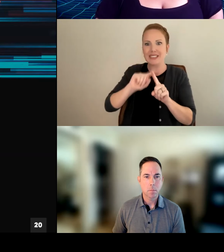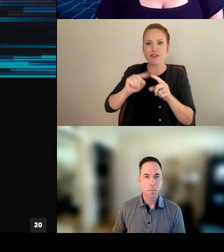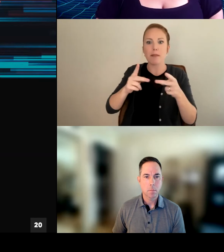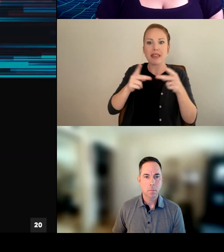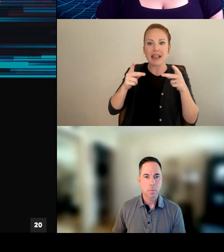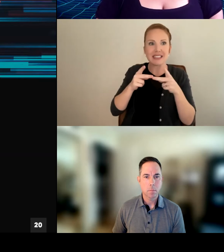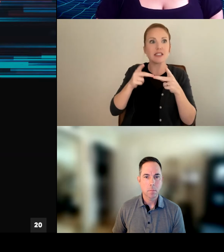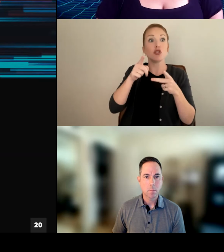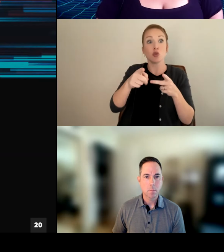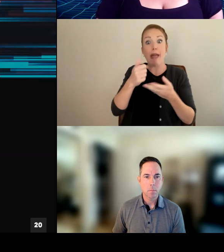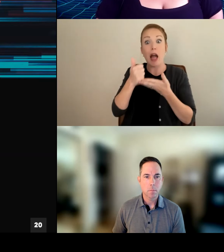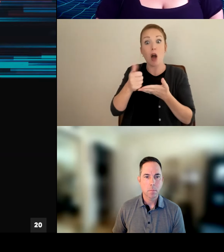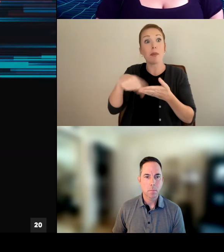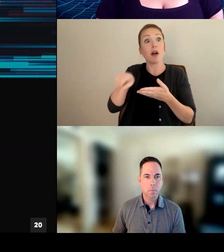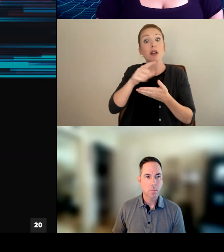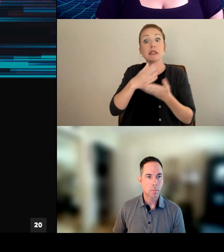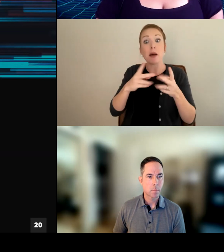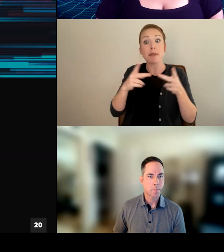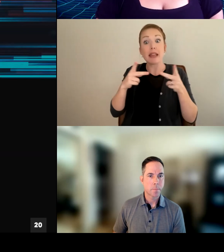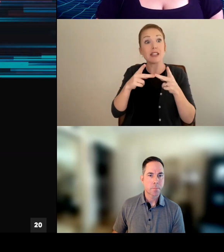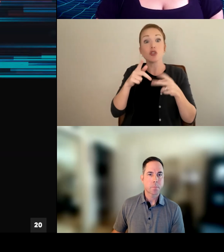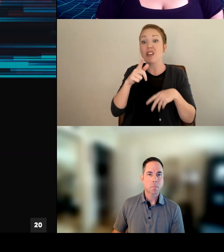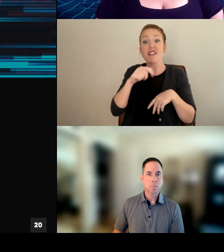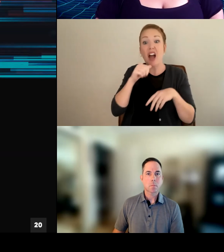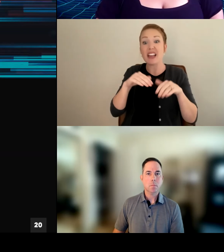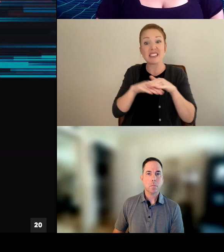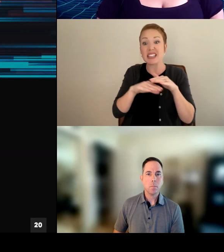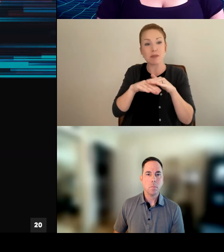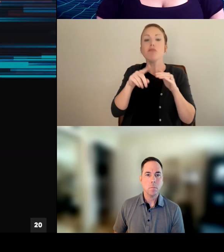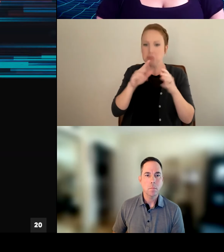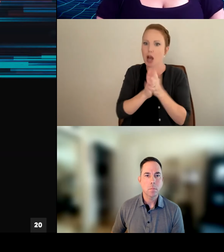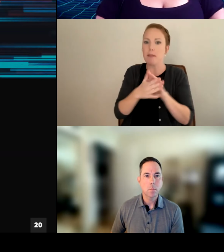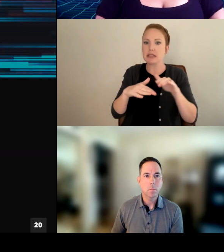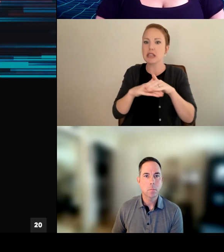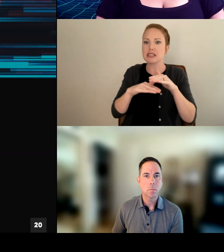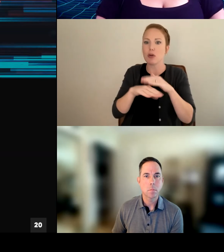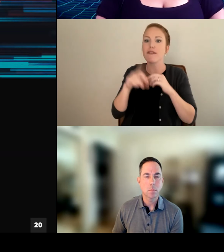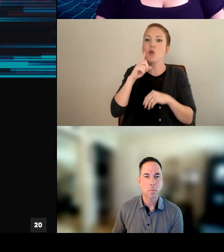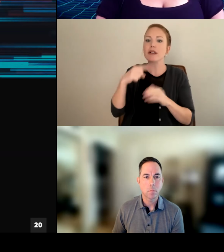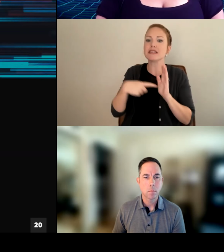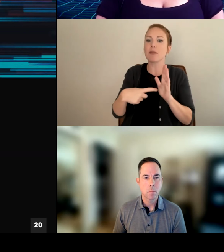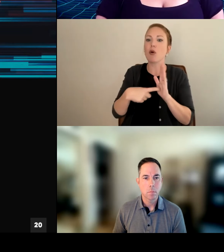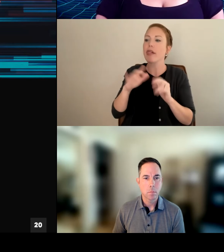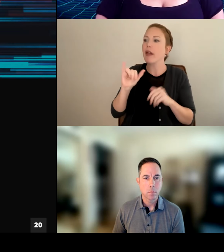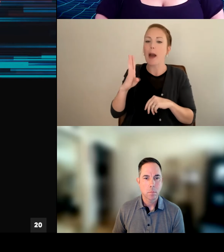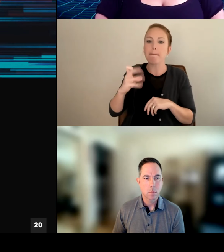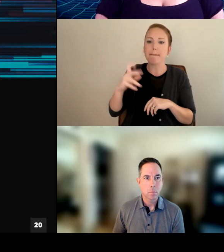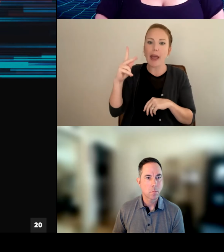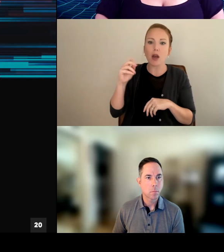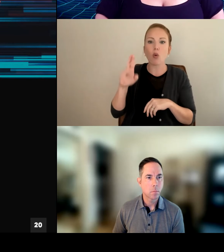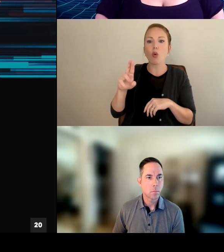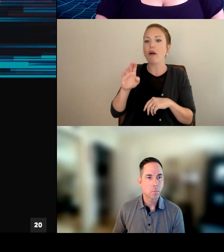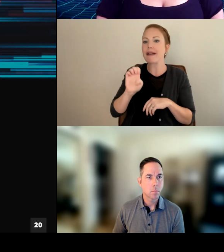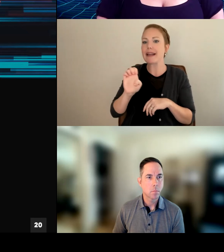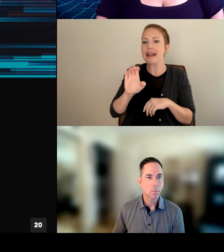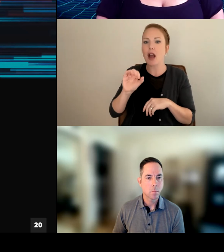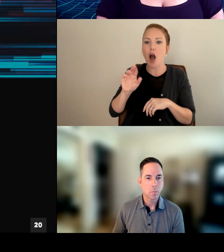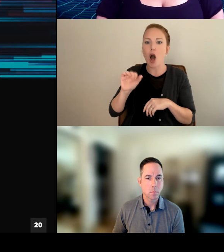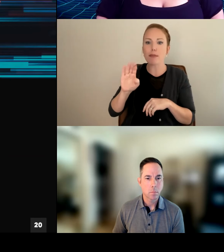if you have, say, an e-commerce site, a lot of times you'll see an overlay put on that.